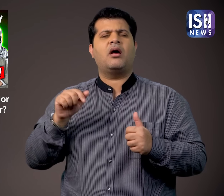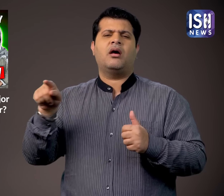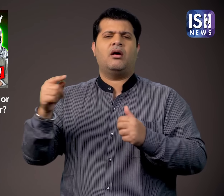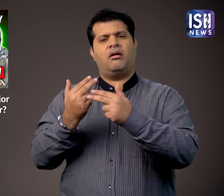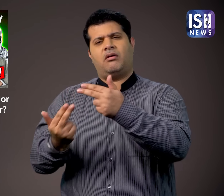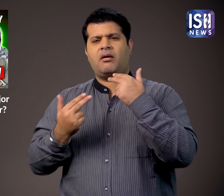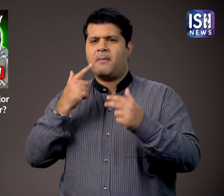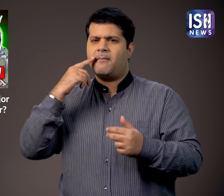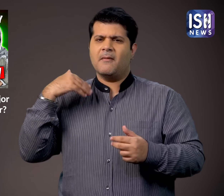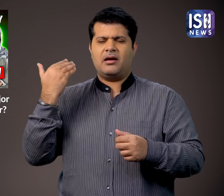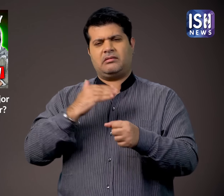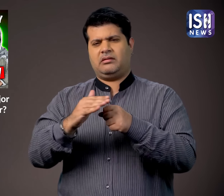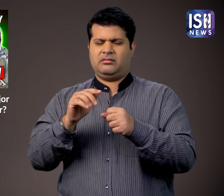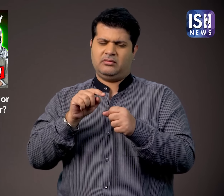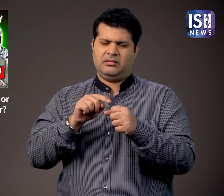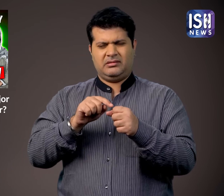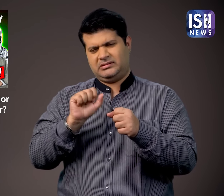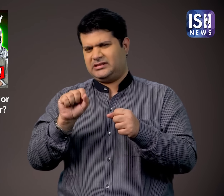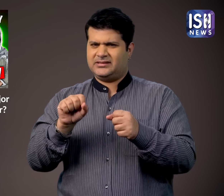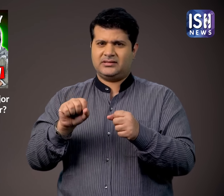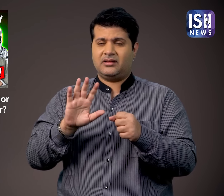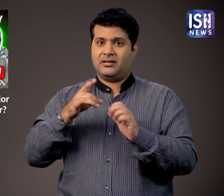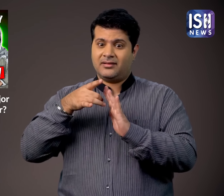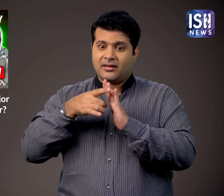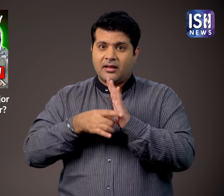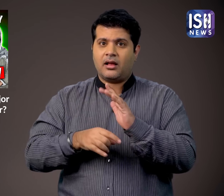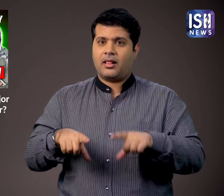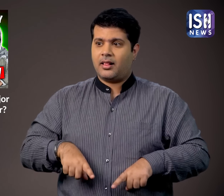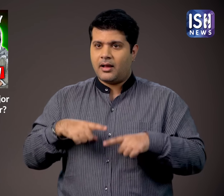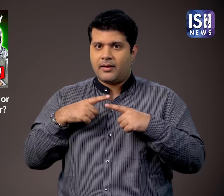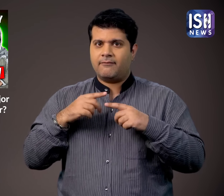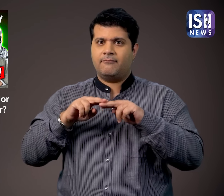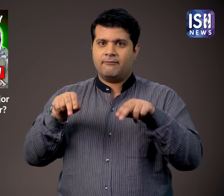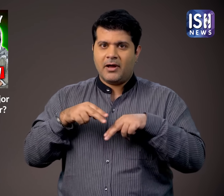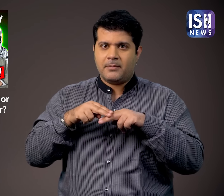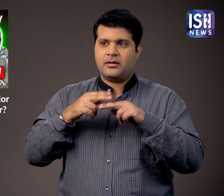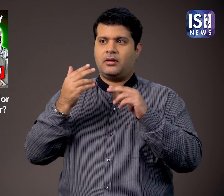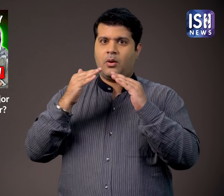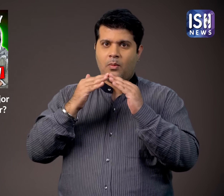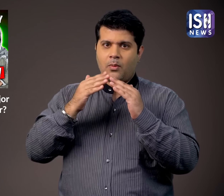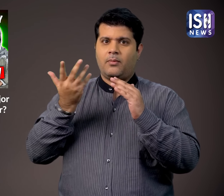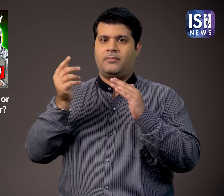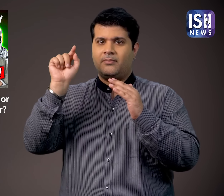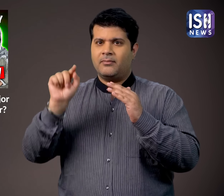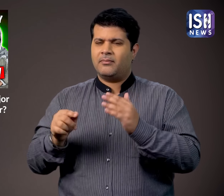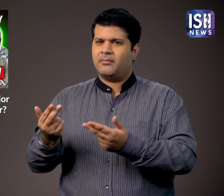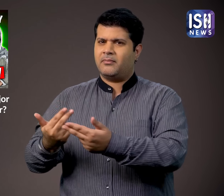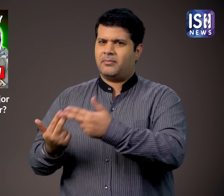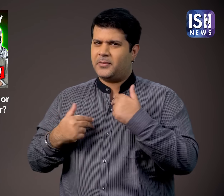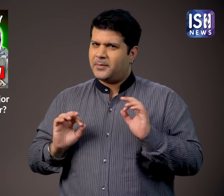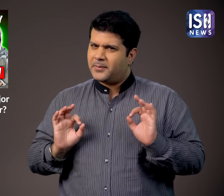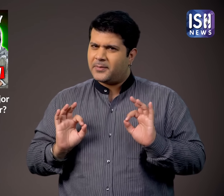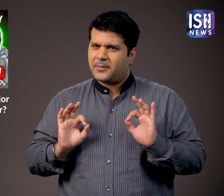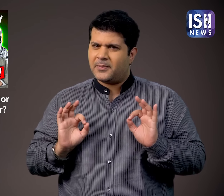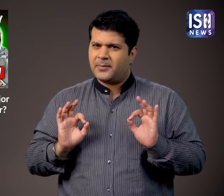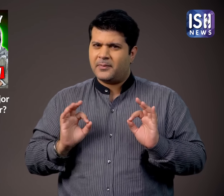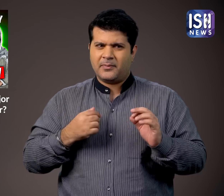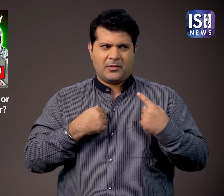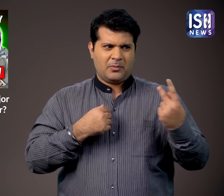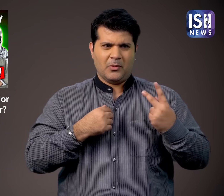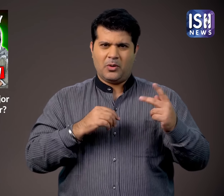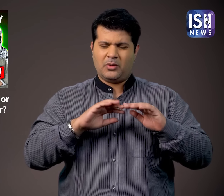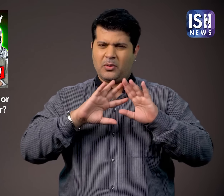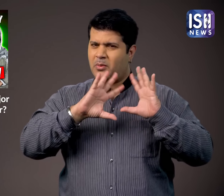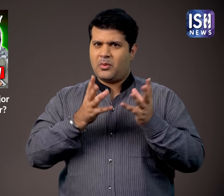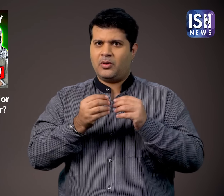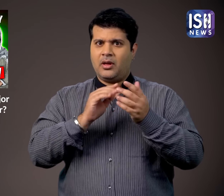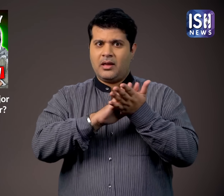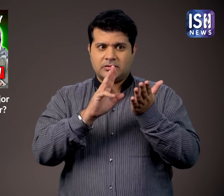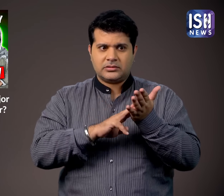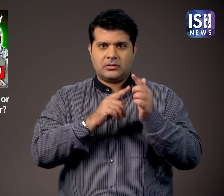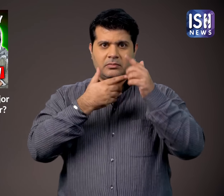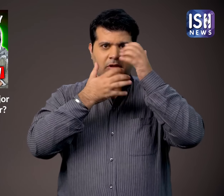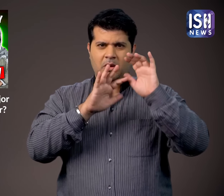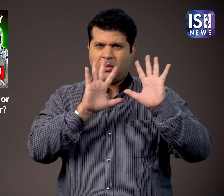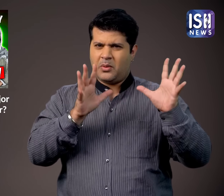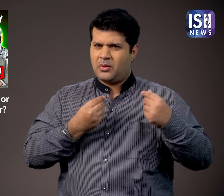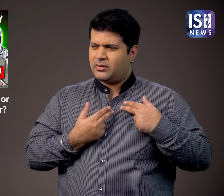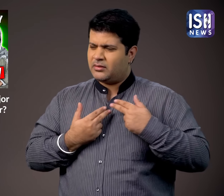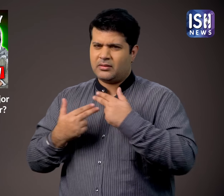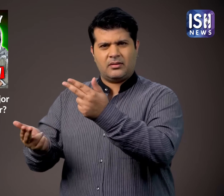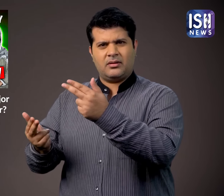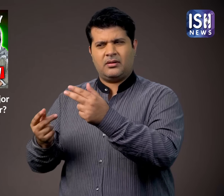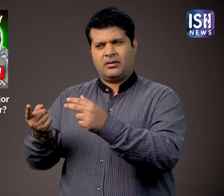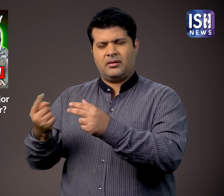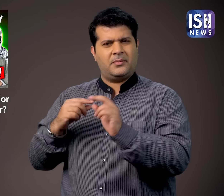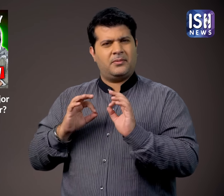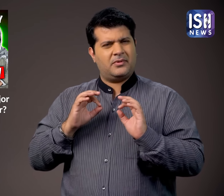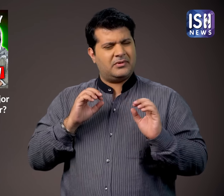We only know that his brother was killed but we don't know more details. We have have shared everytthing about Hizbul Mujahideen."